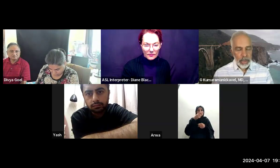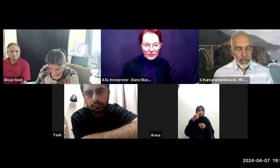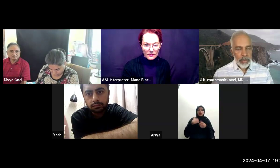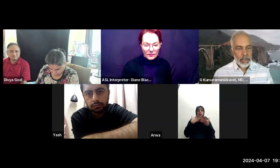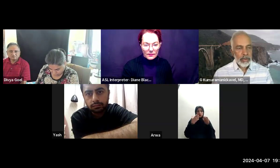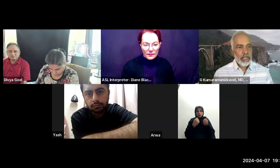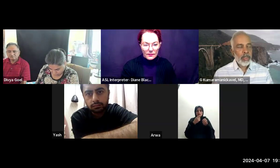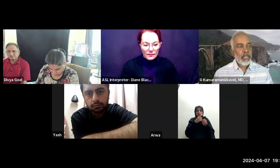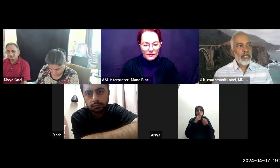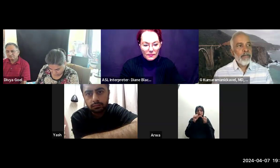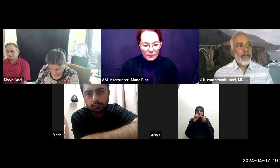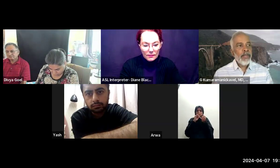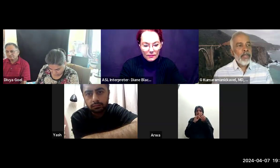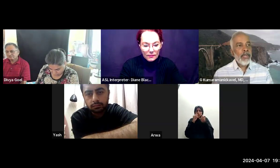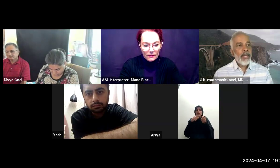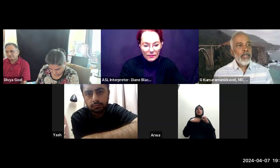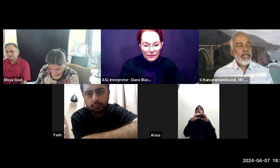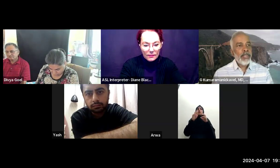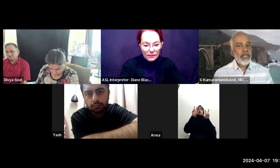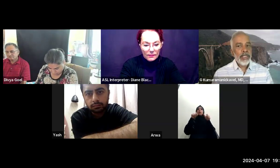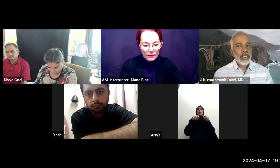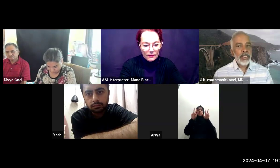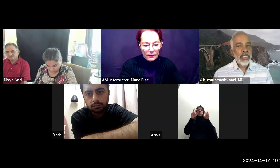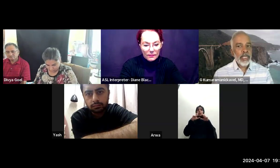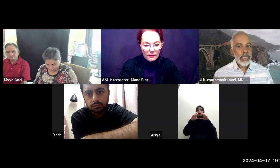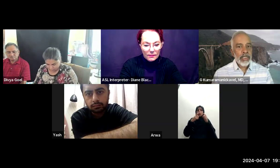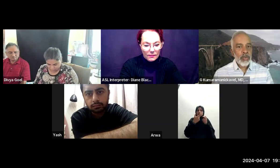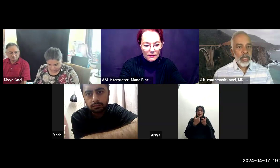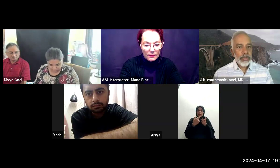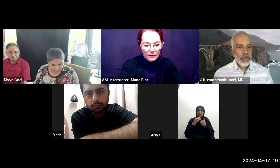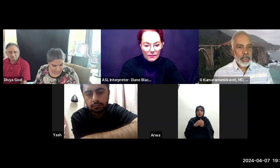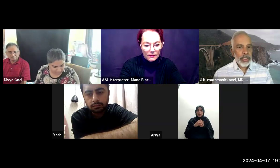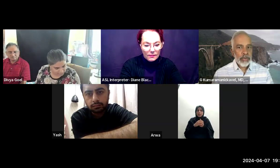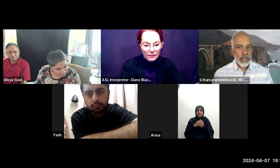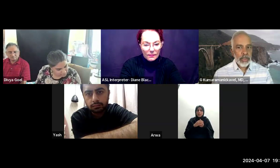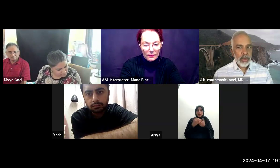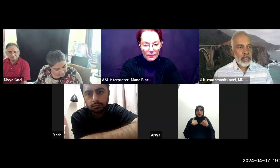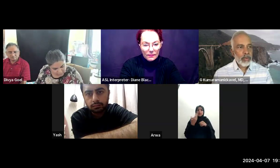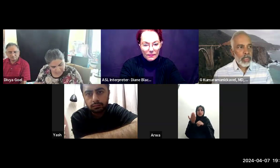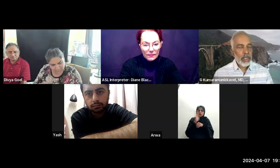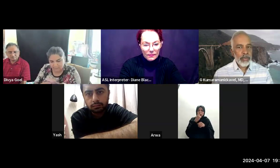syndrome as we are talking. And his retina is what what I'm showing here with quite a lot of